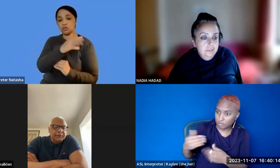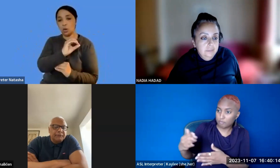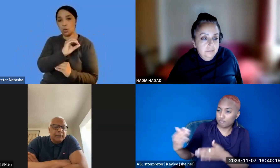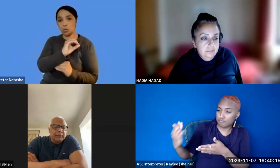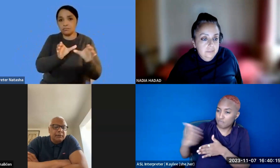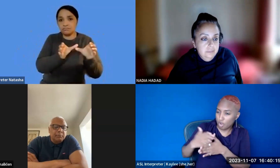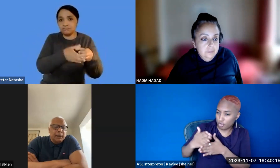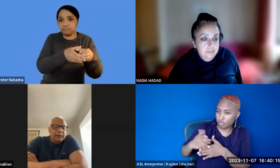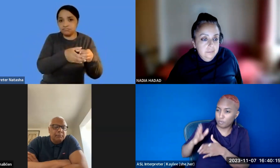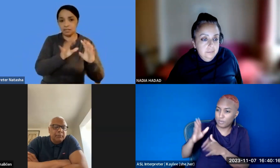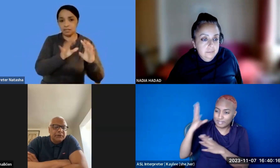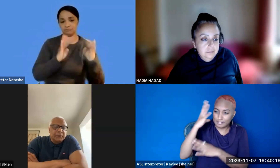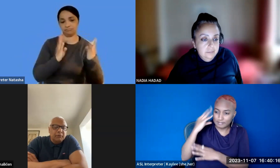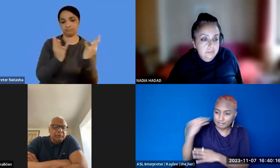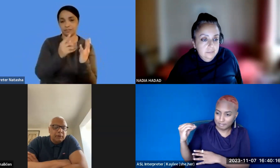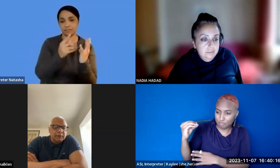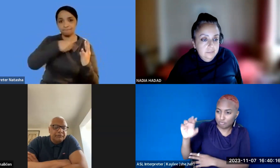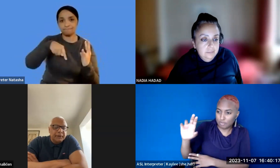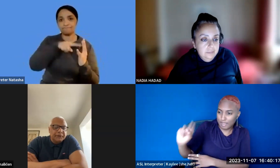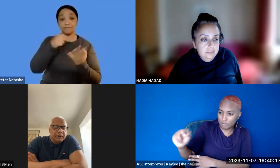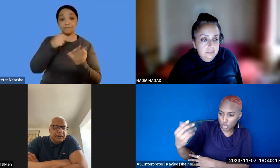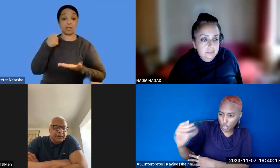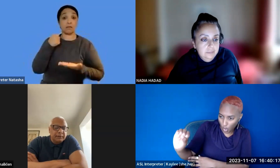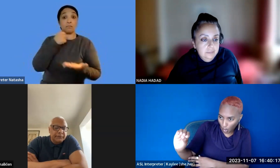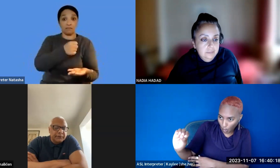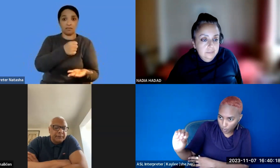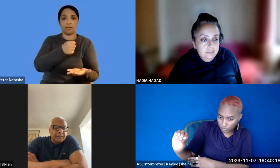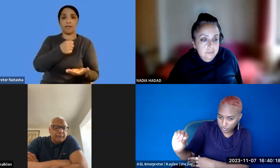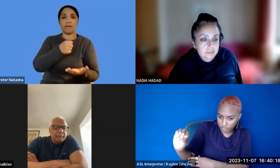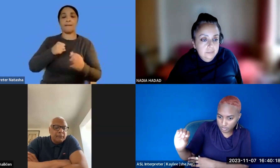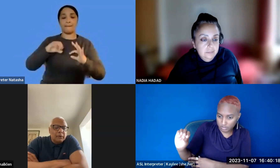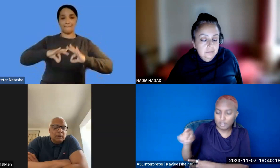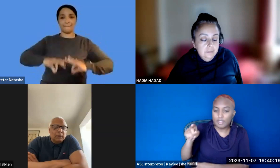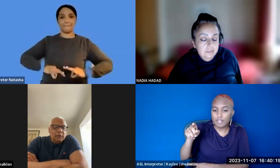that is funded by the Ministry of Foreign Affairs of the Netherlands.